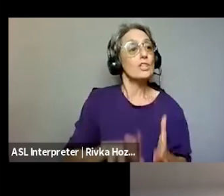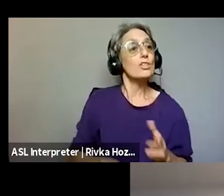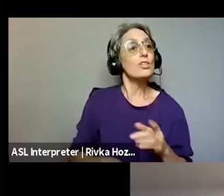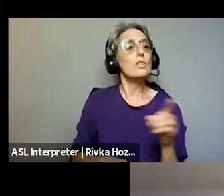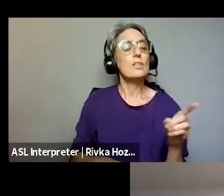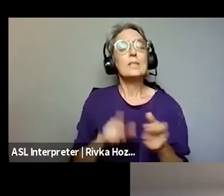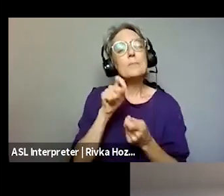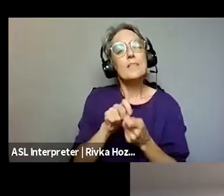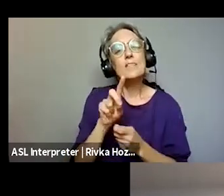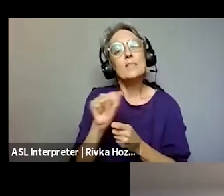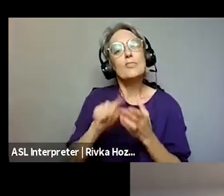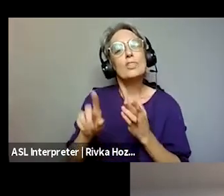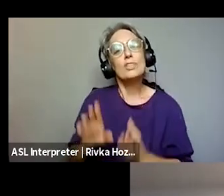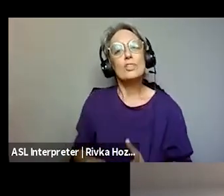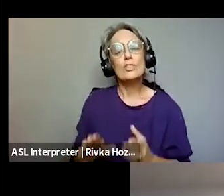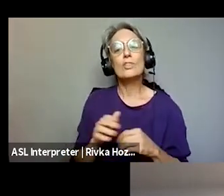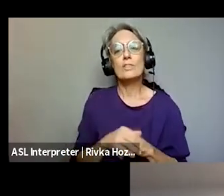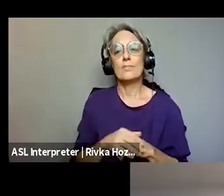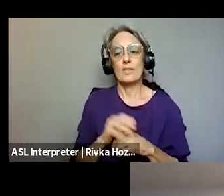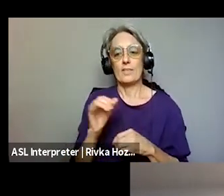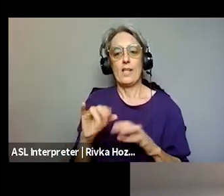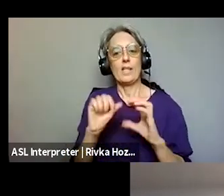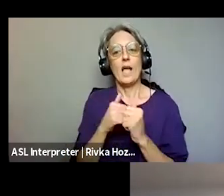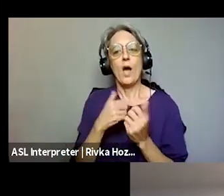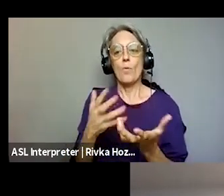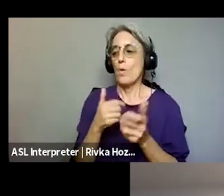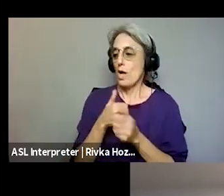researchers because that is the way you know we want to follow the disability rights mantra